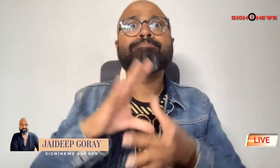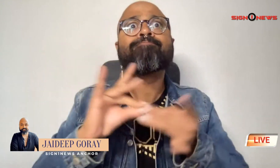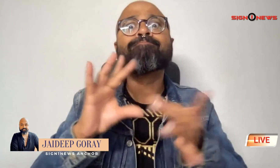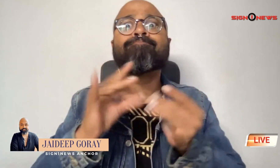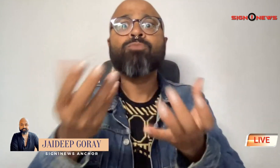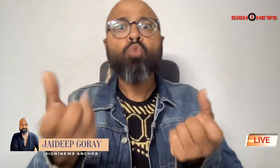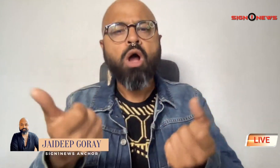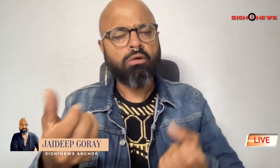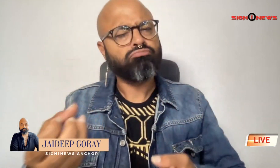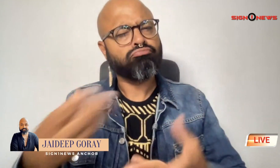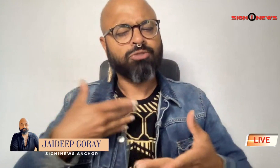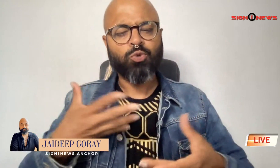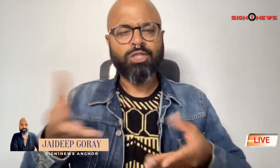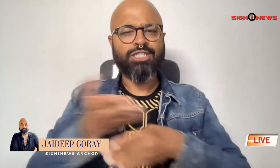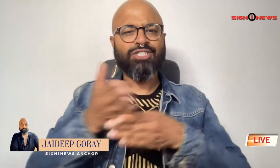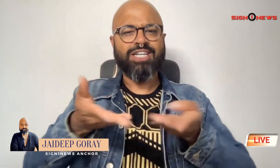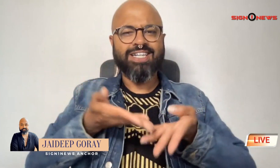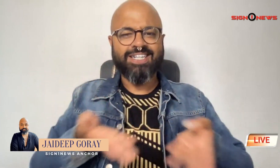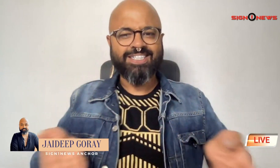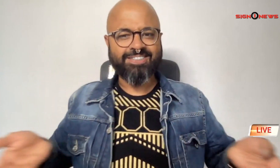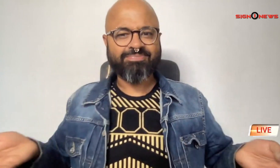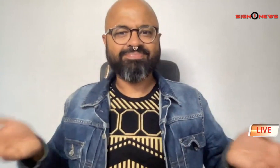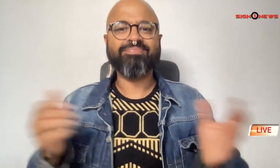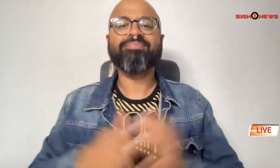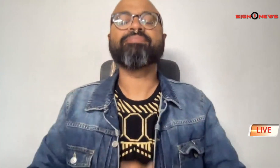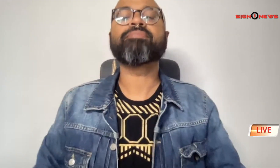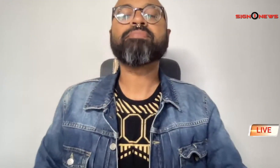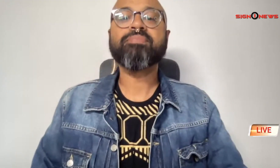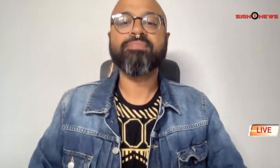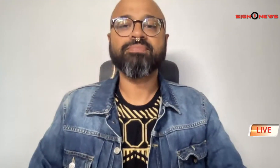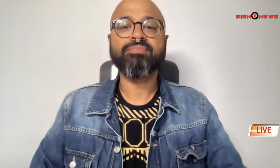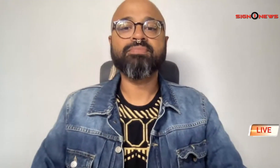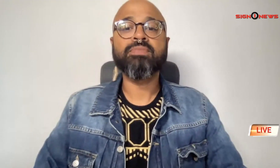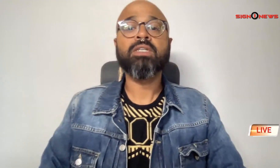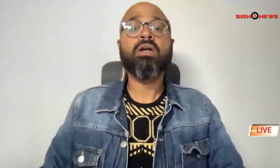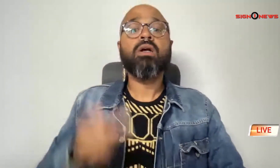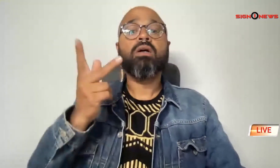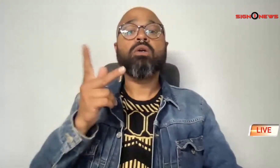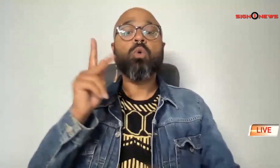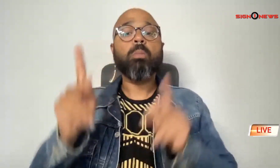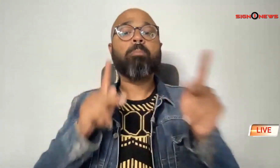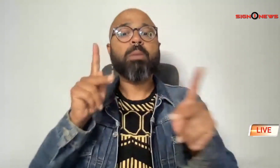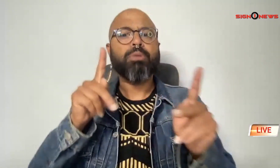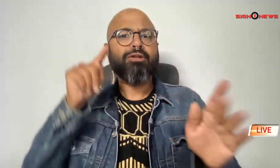if you post an interesting comment about this update we may add it at the bottom of the screen